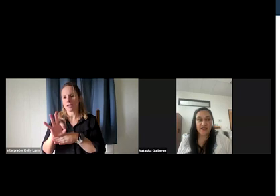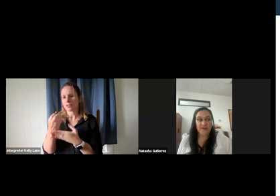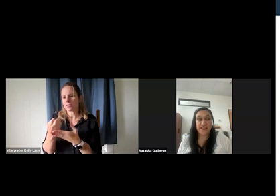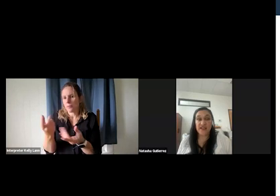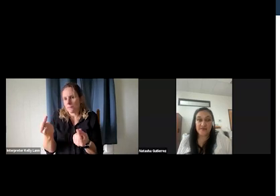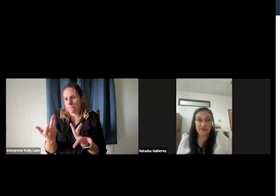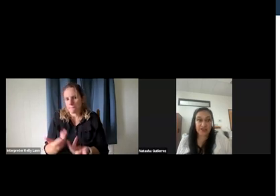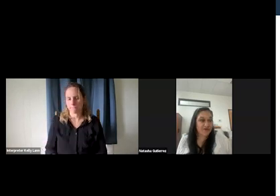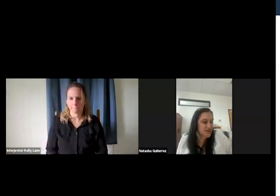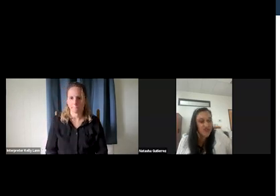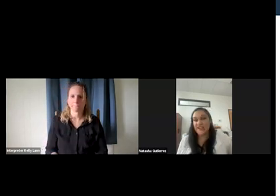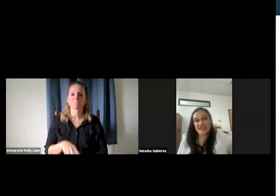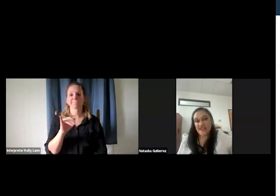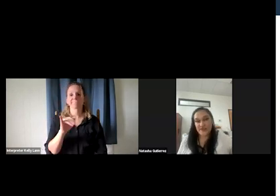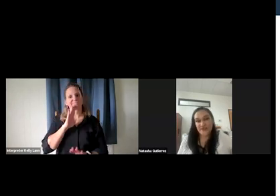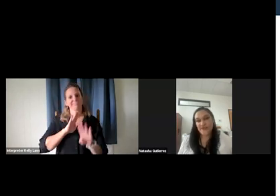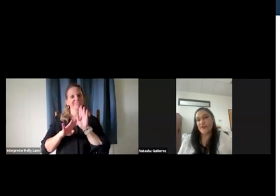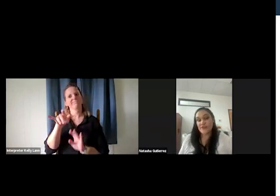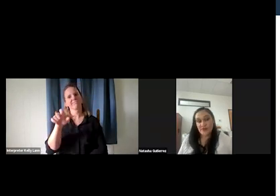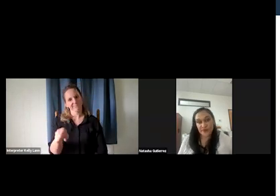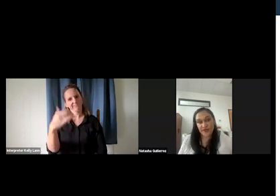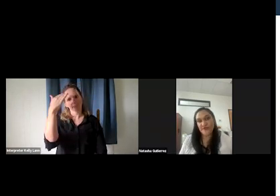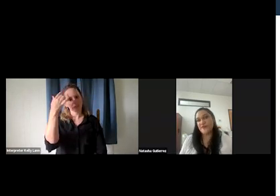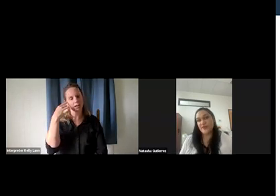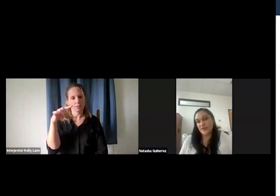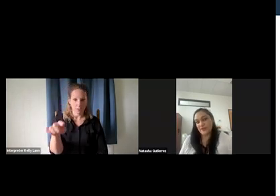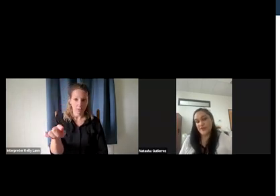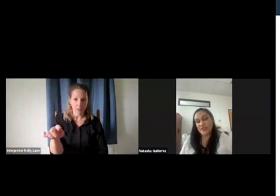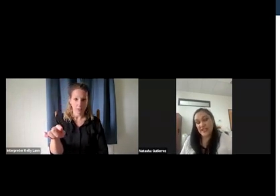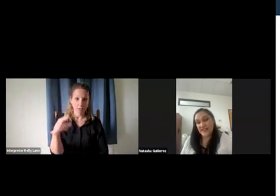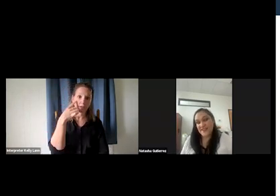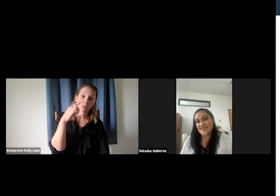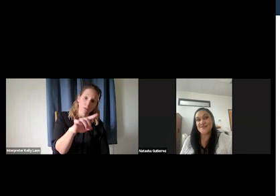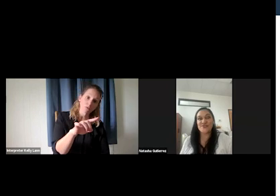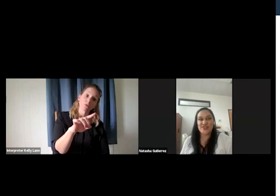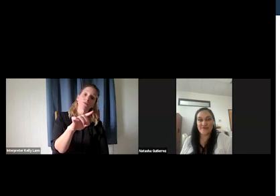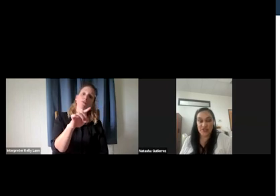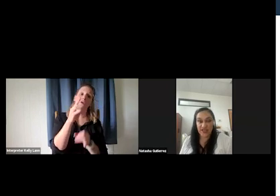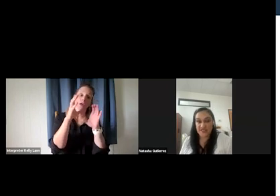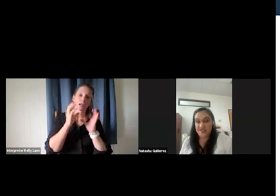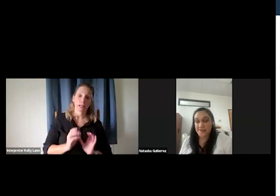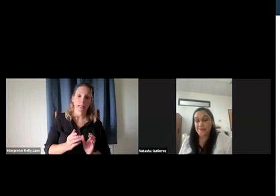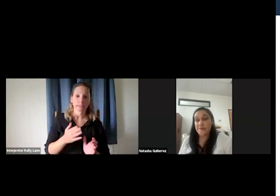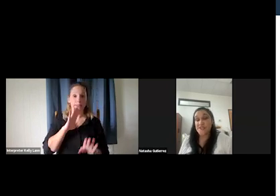and that can be very frustrating. I know for your, for your clients, it's frustrating for us.